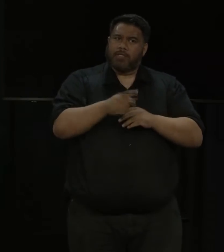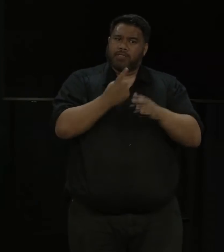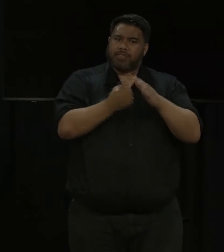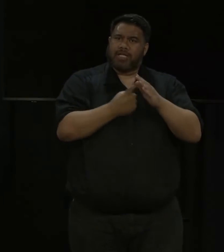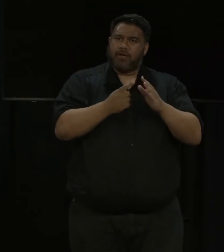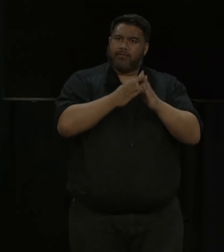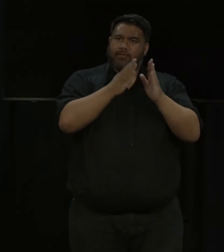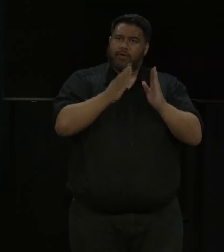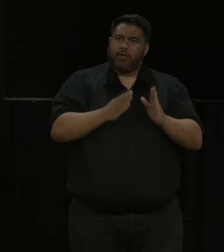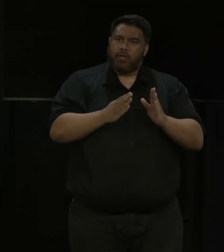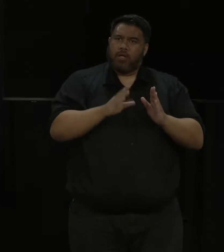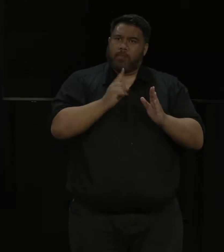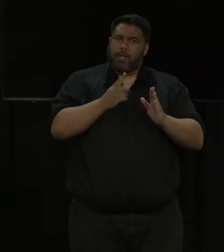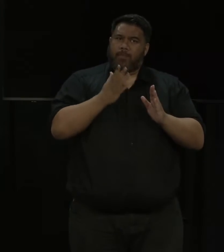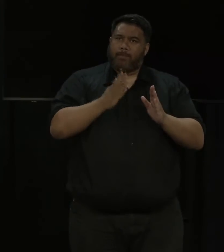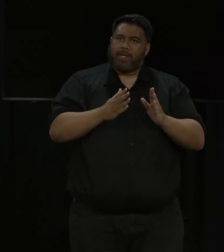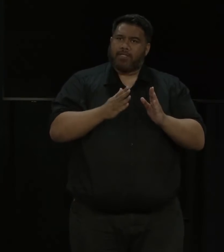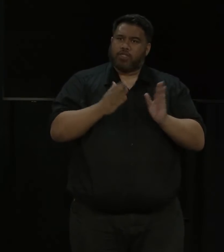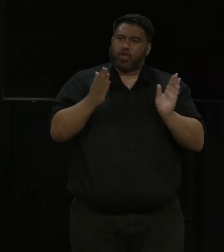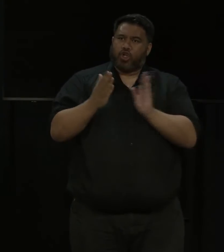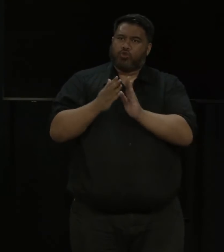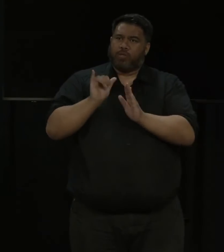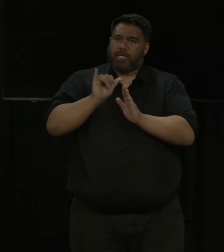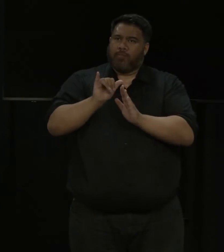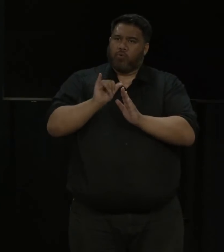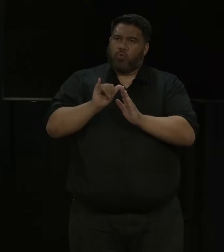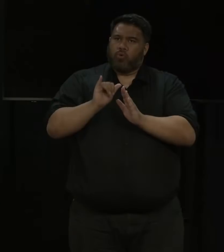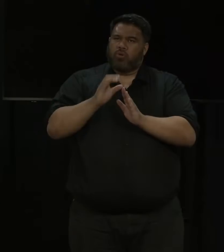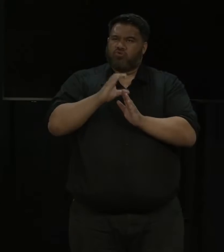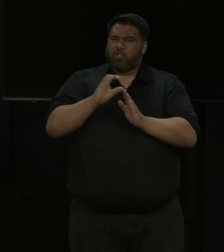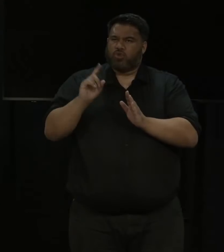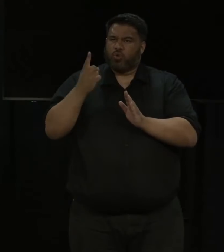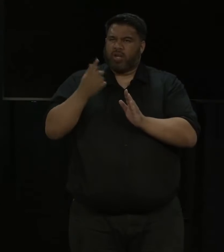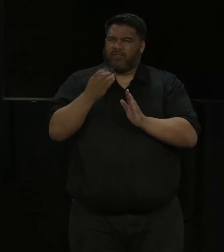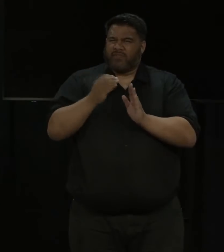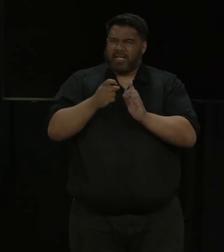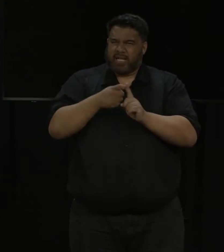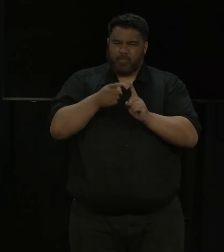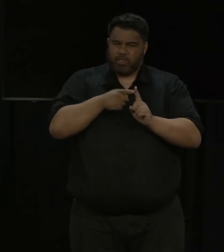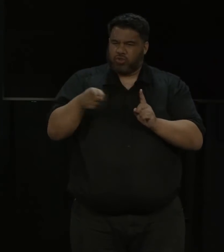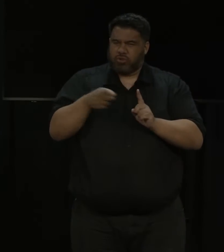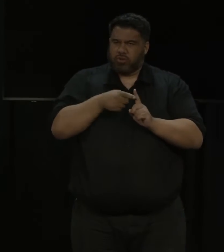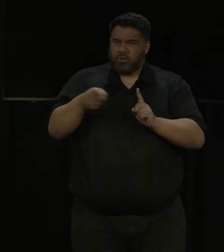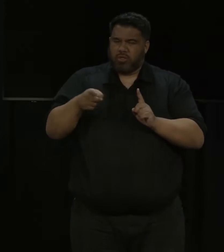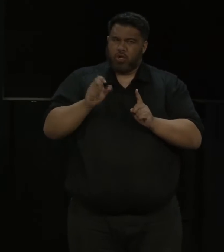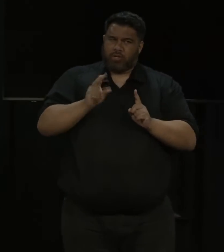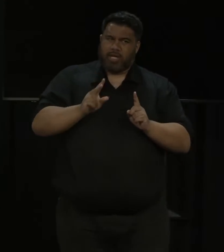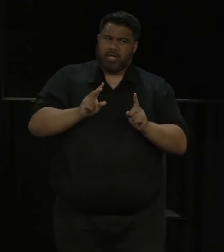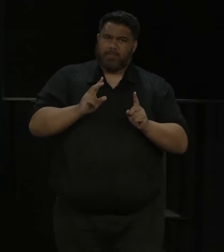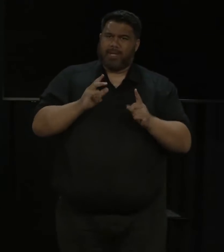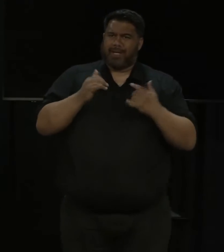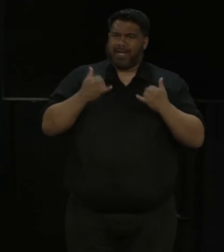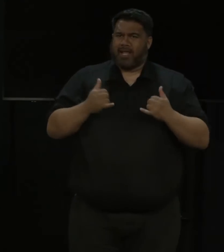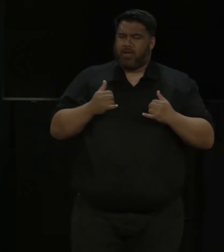Under that trial people had to go immediately to self- isolation within a number of